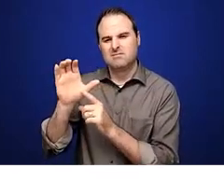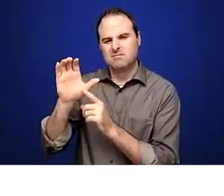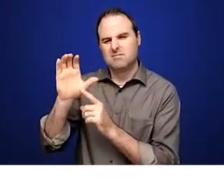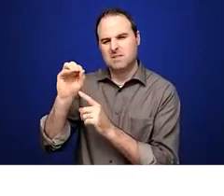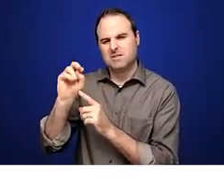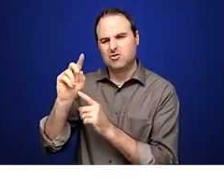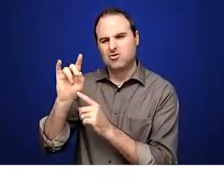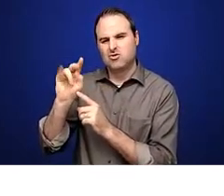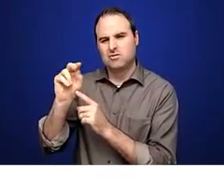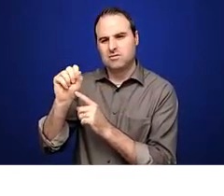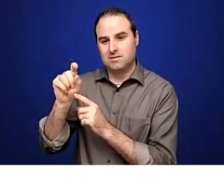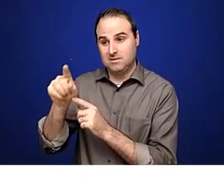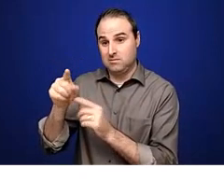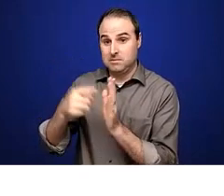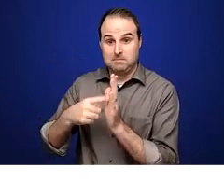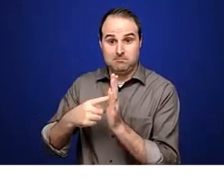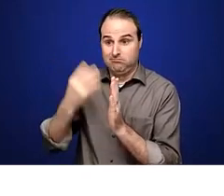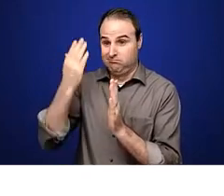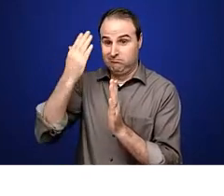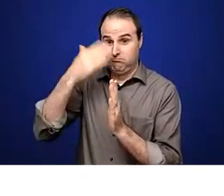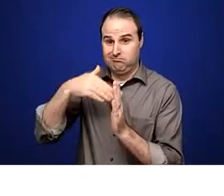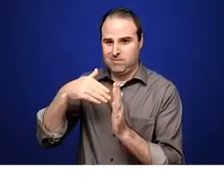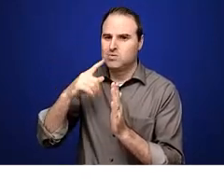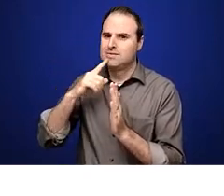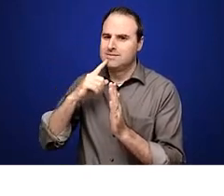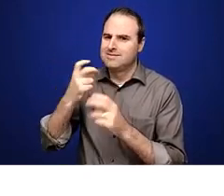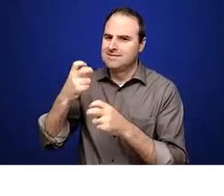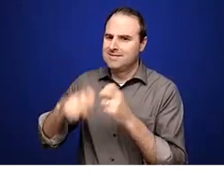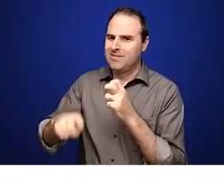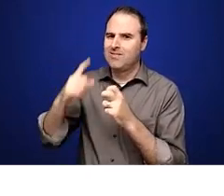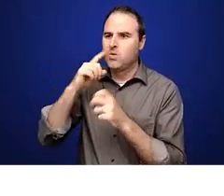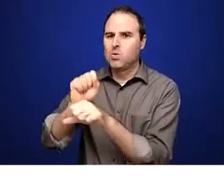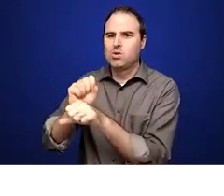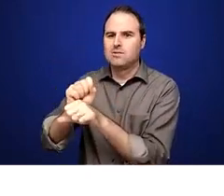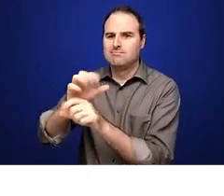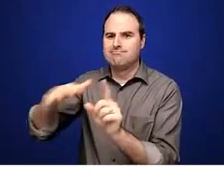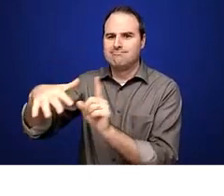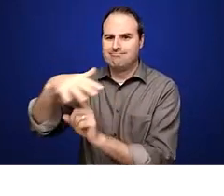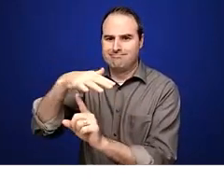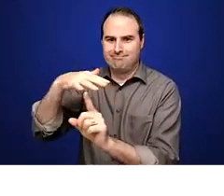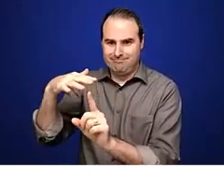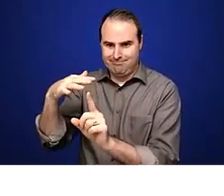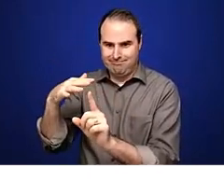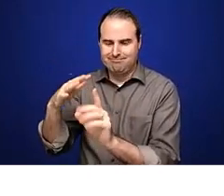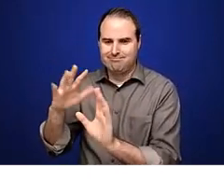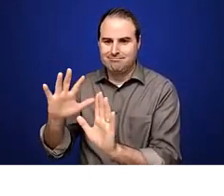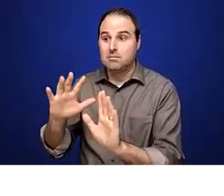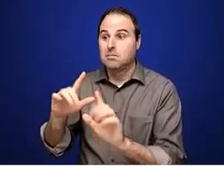disabilities. But given how common they are, workplaces are becoming more and more aware of the need